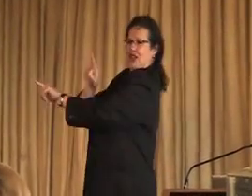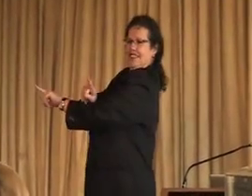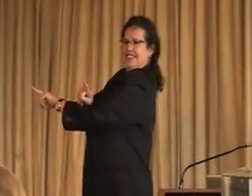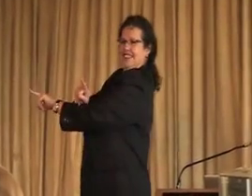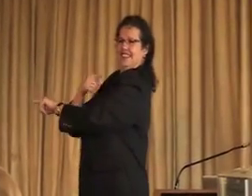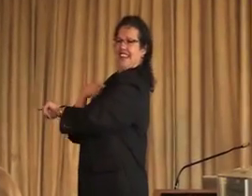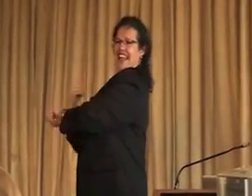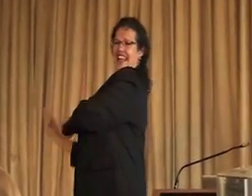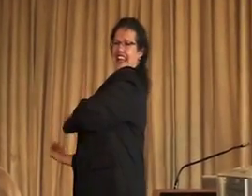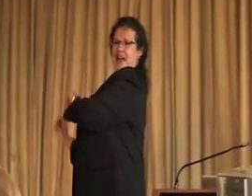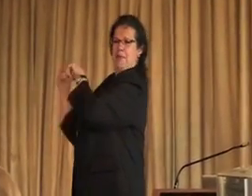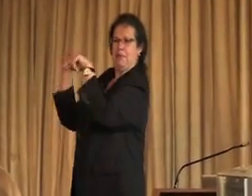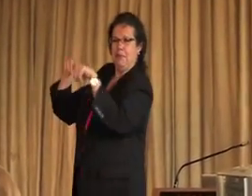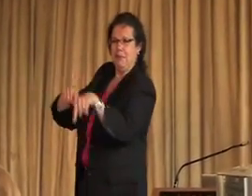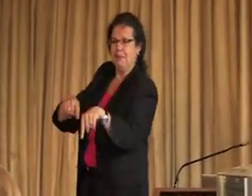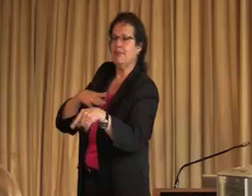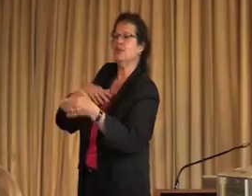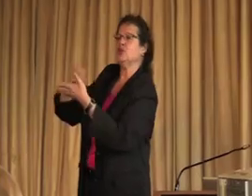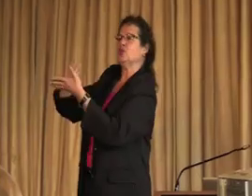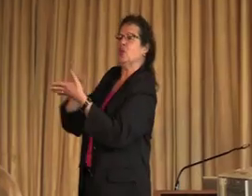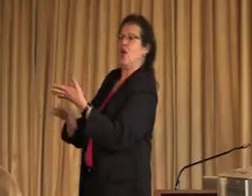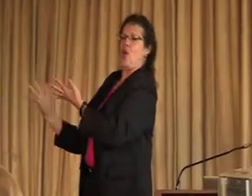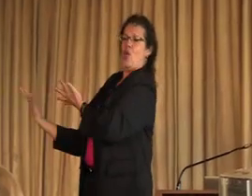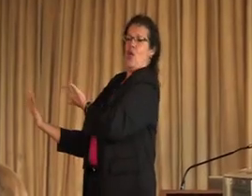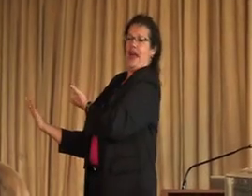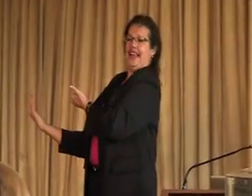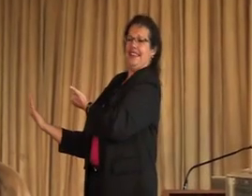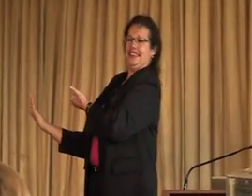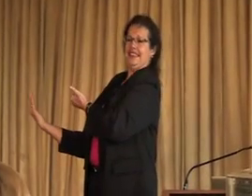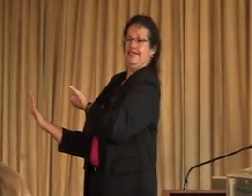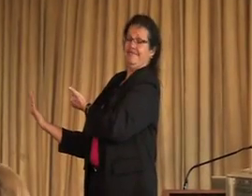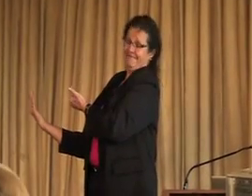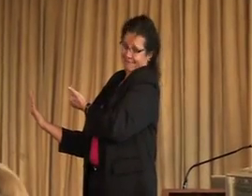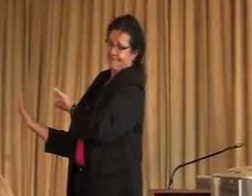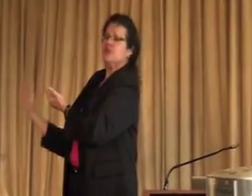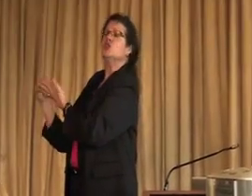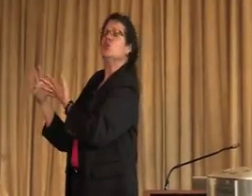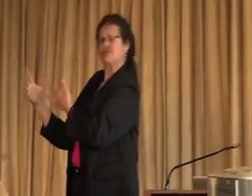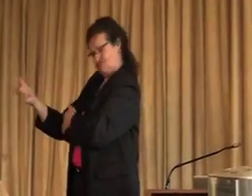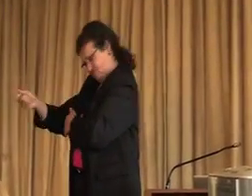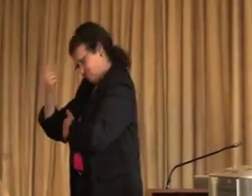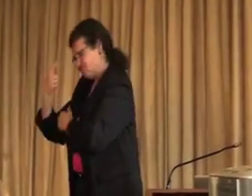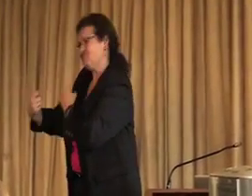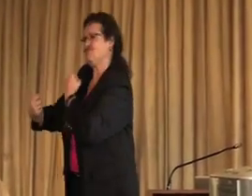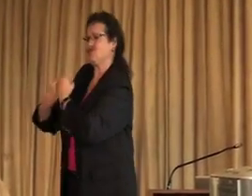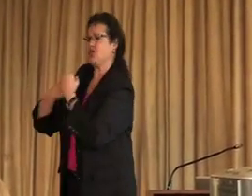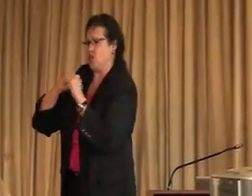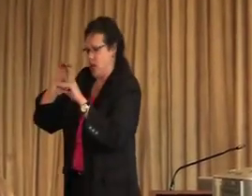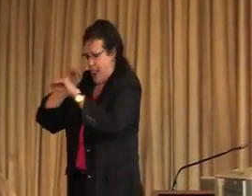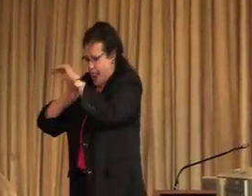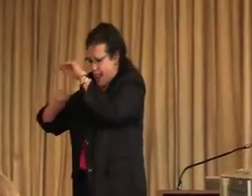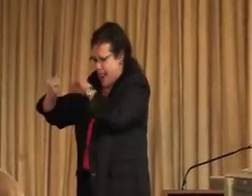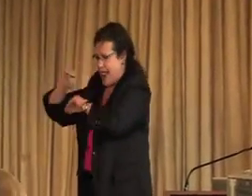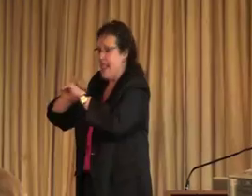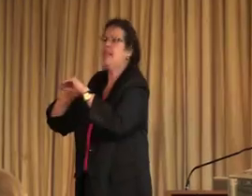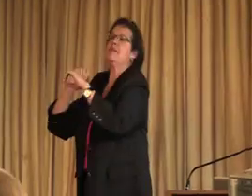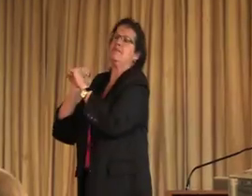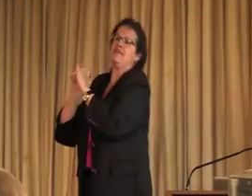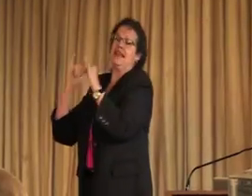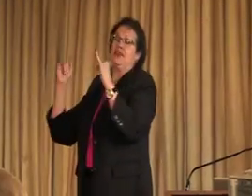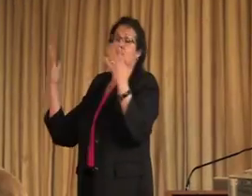put WCCSD first, and now it's my turn to put WCCSD first. I certainly understand and support